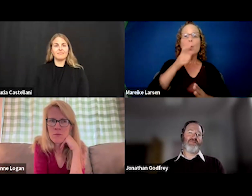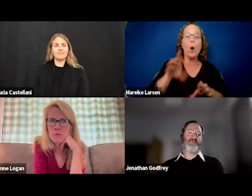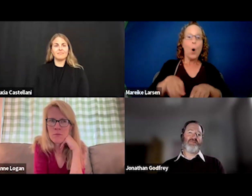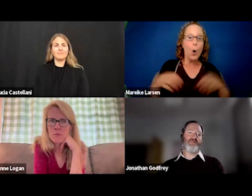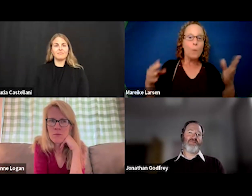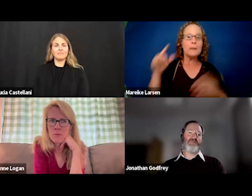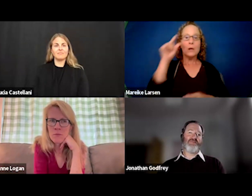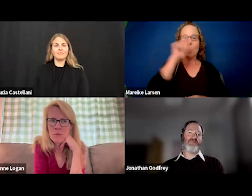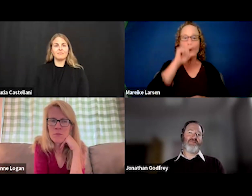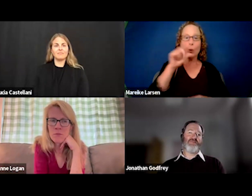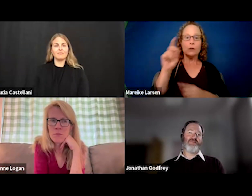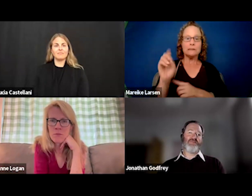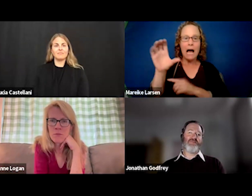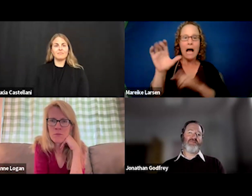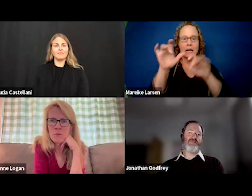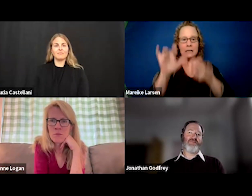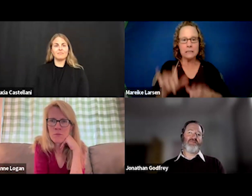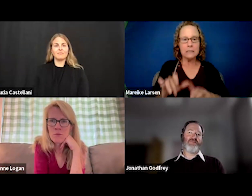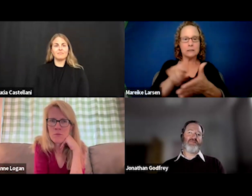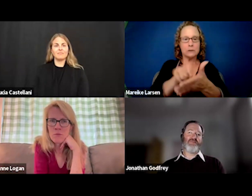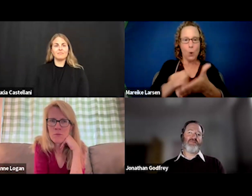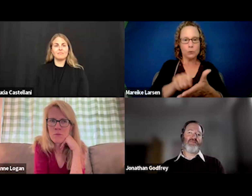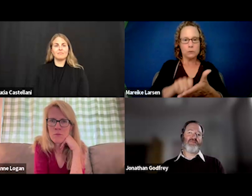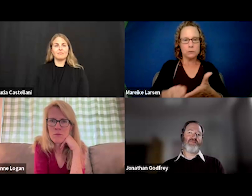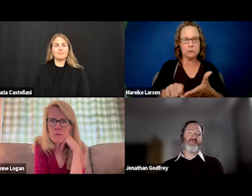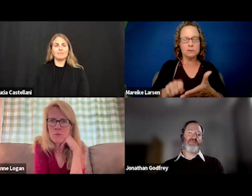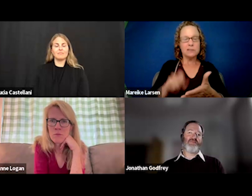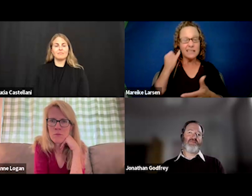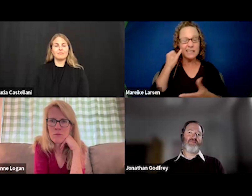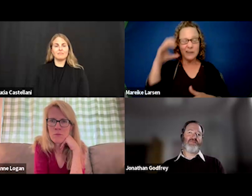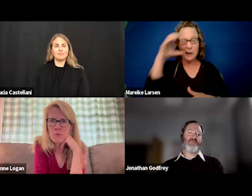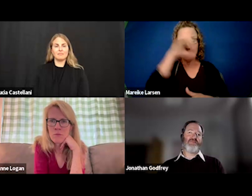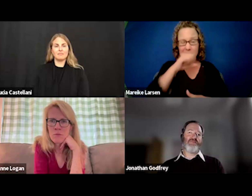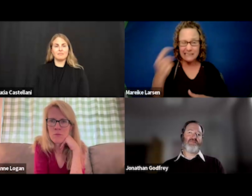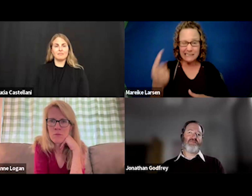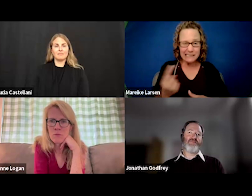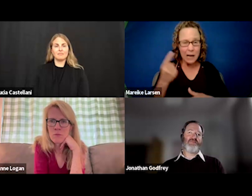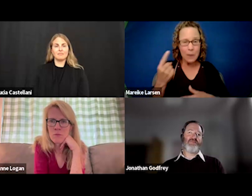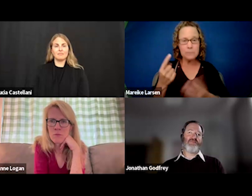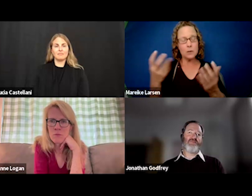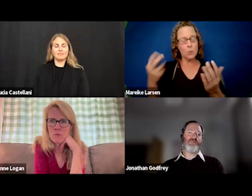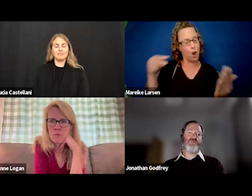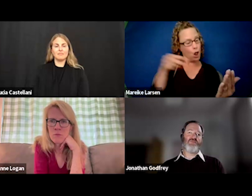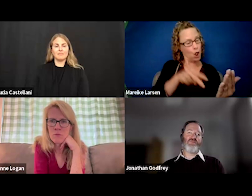And we wanted to share that just as a resource. If you miss something, if you want to check in on something that was said,